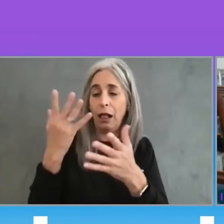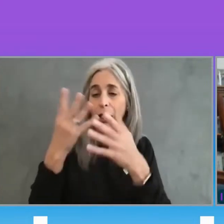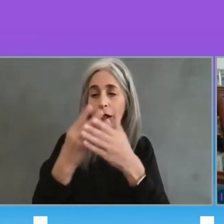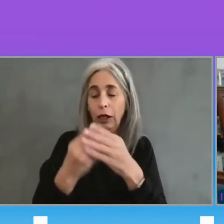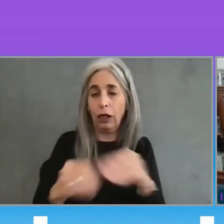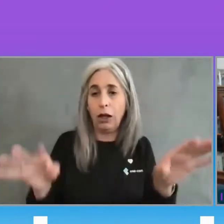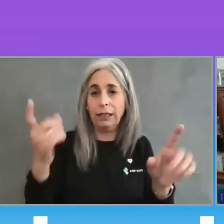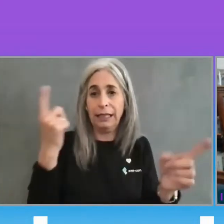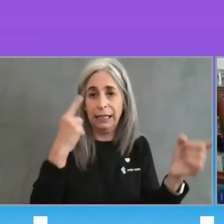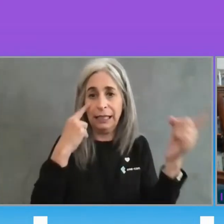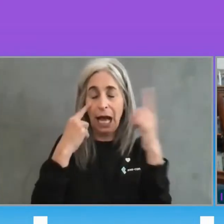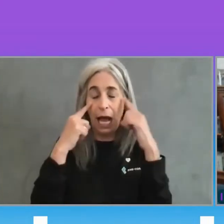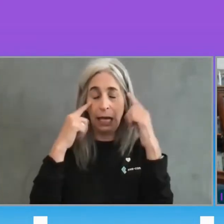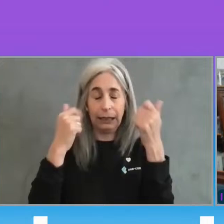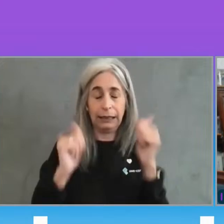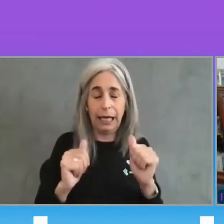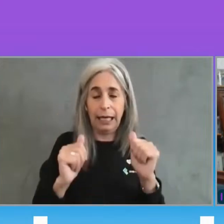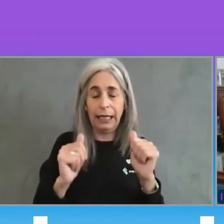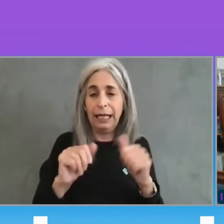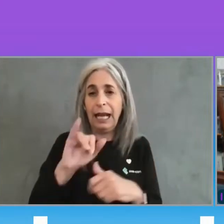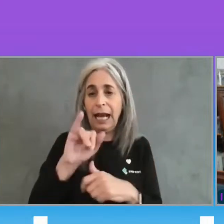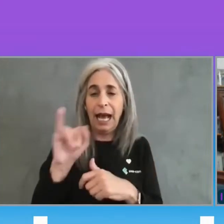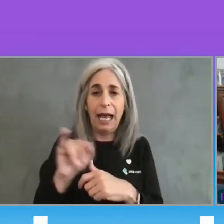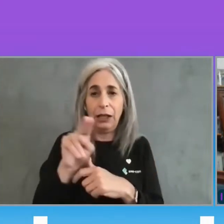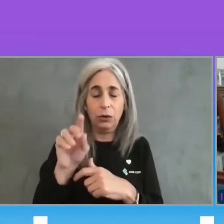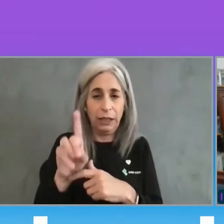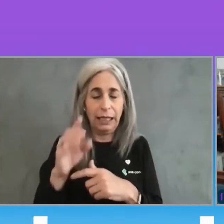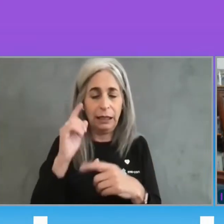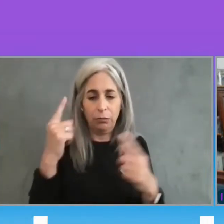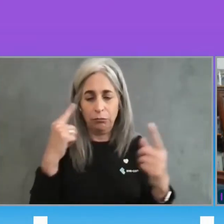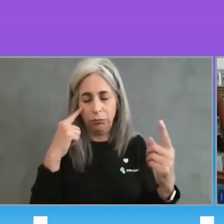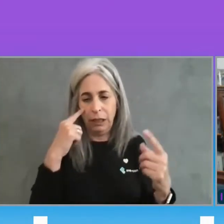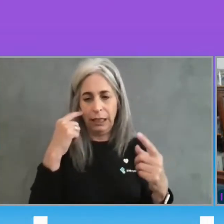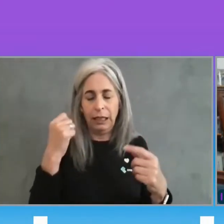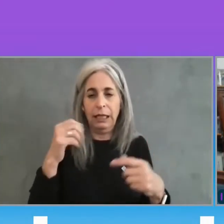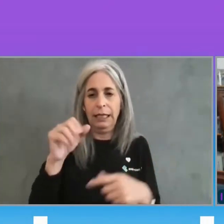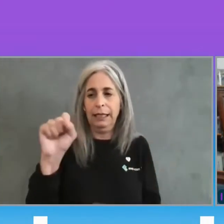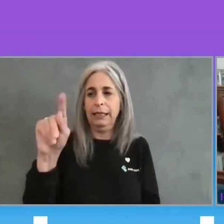He took an IED to the face. His name is Jason Pepper. Sergeant